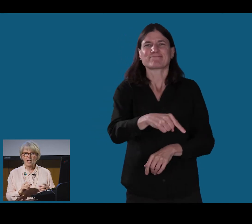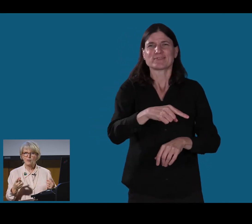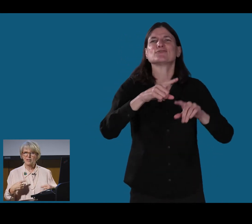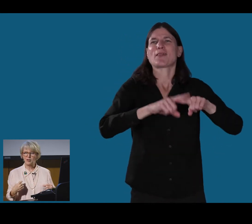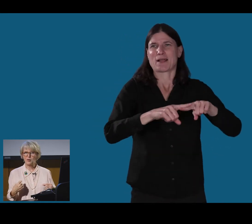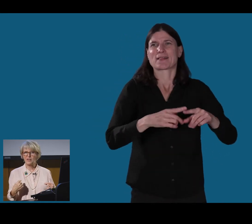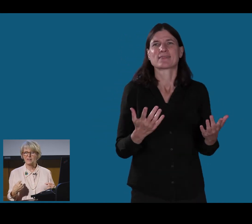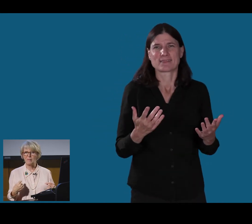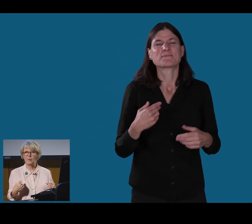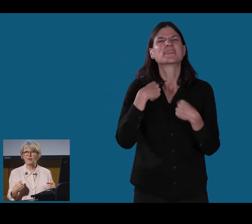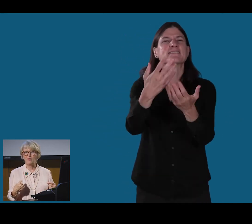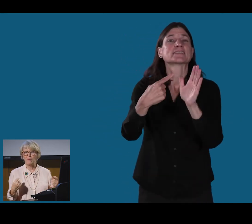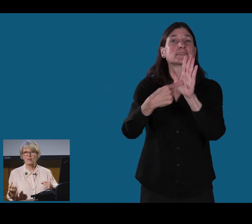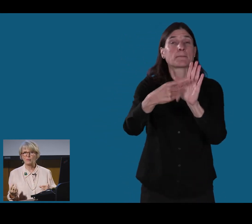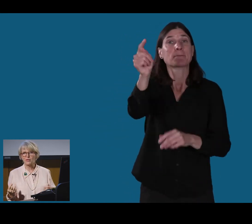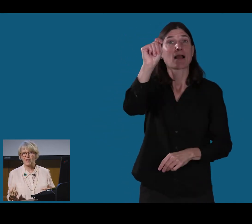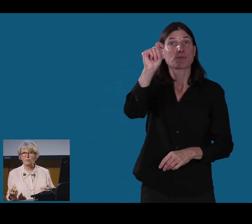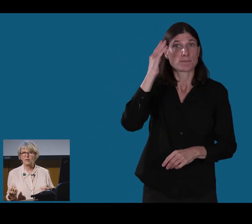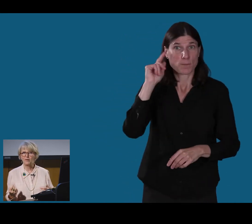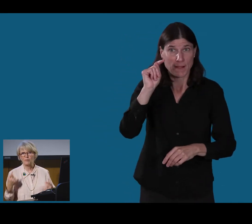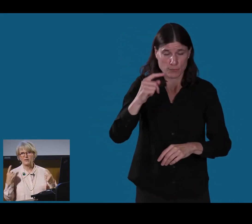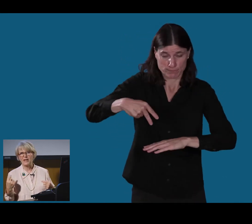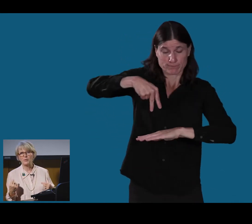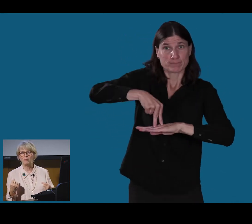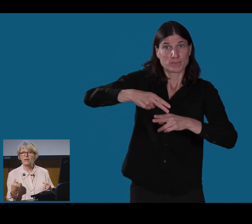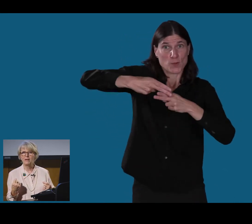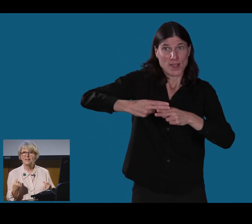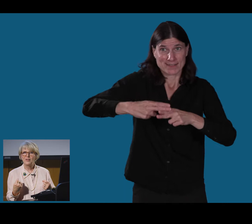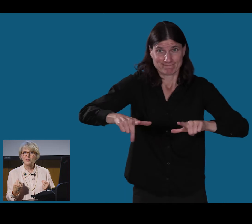I always like to use the example of the bathroom scale because it resonates with me.